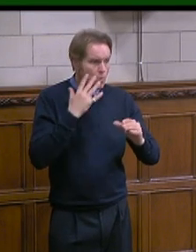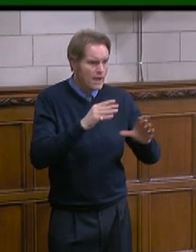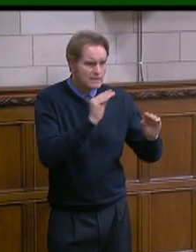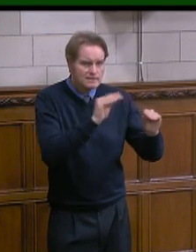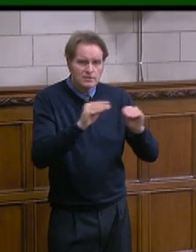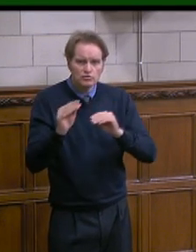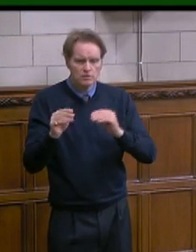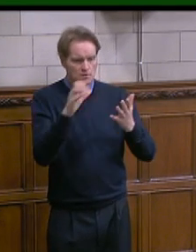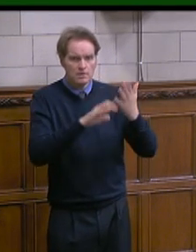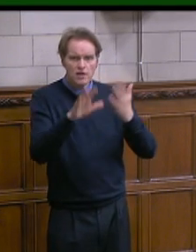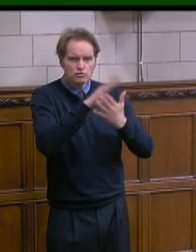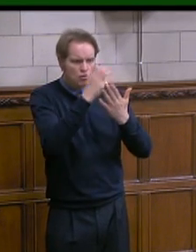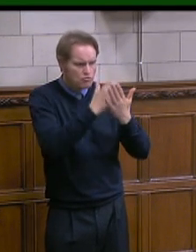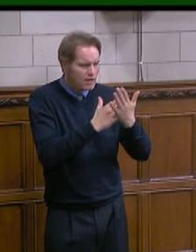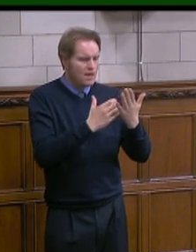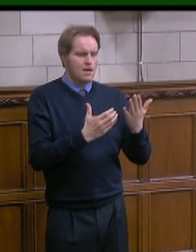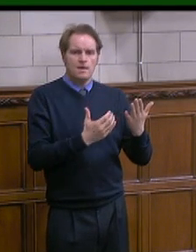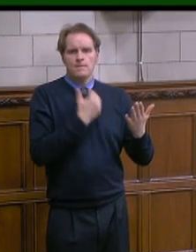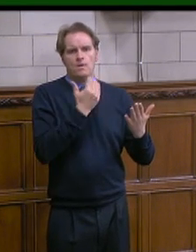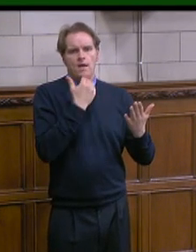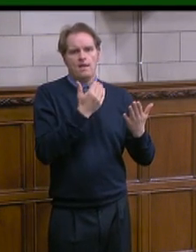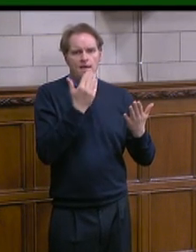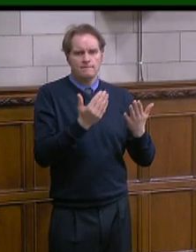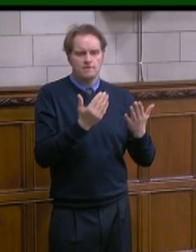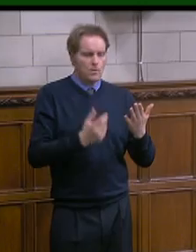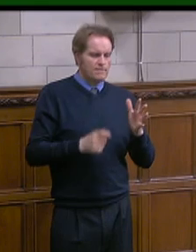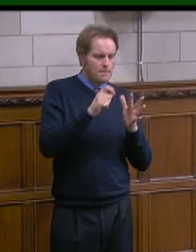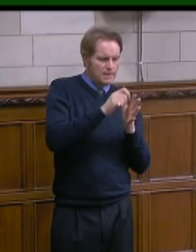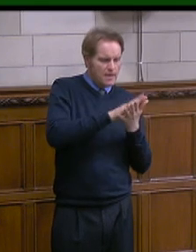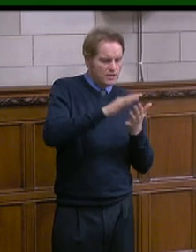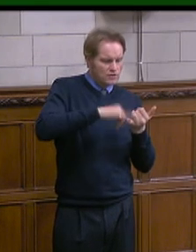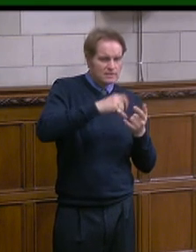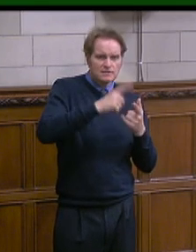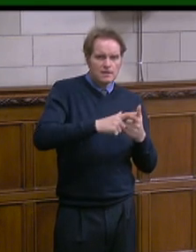Personal, social and health education is already being squeezed out to nothing.